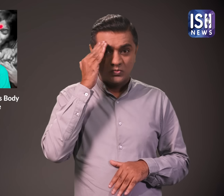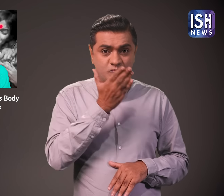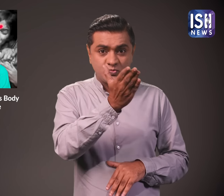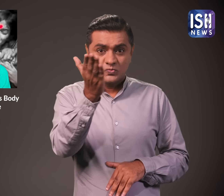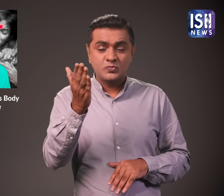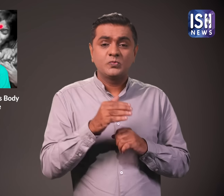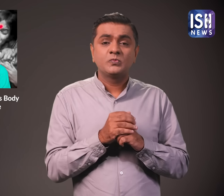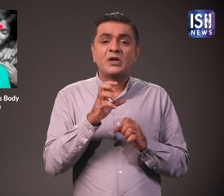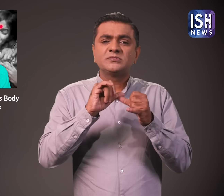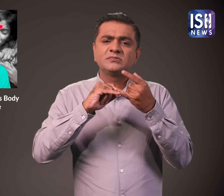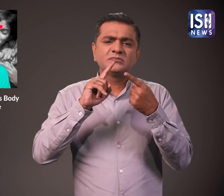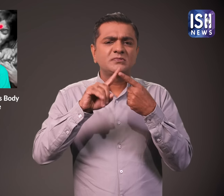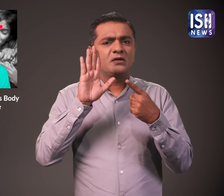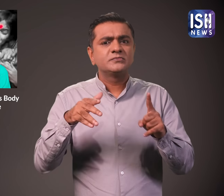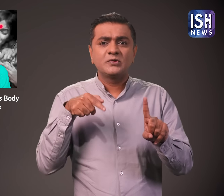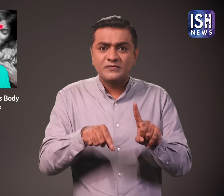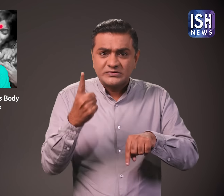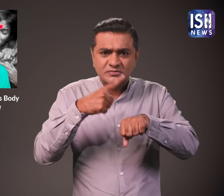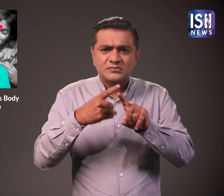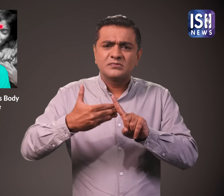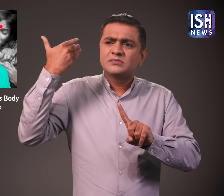It is also not the first case registered against this family.